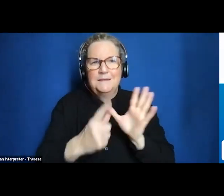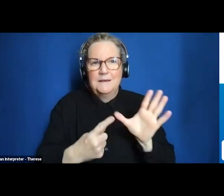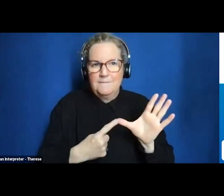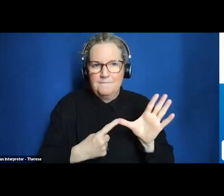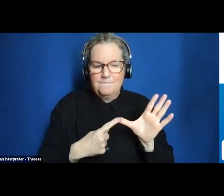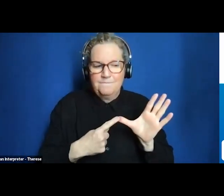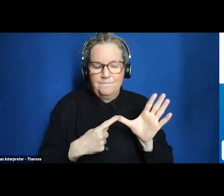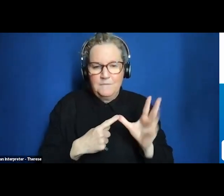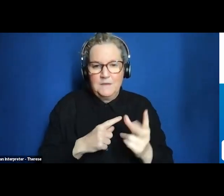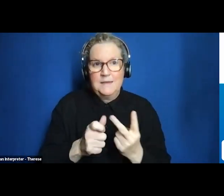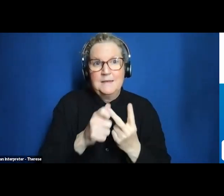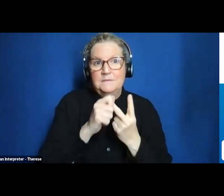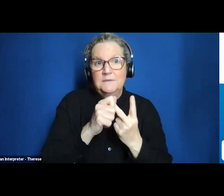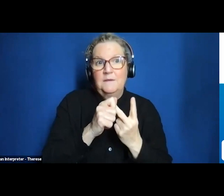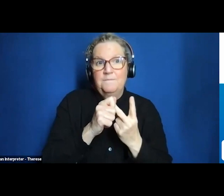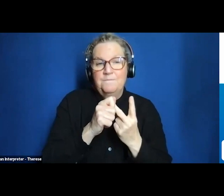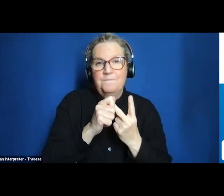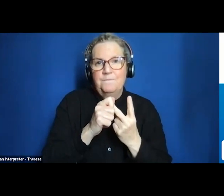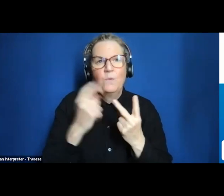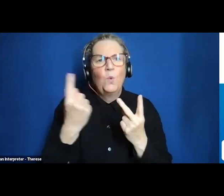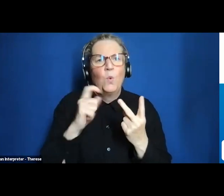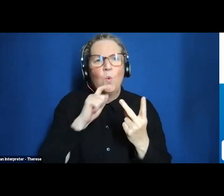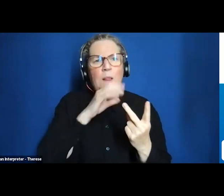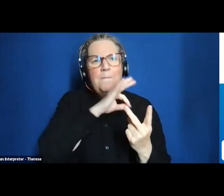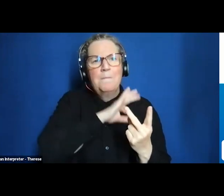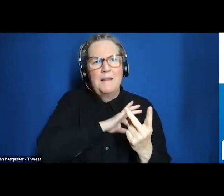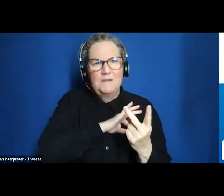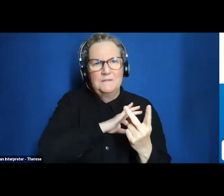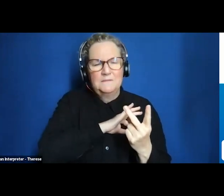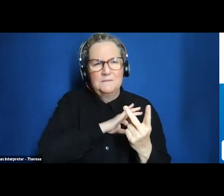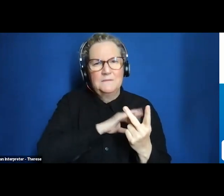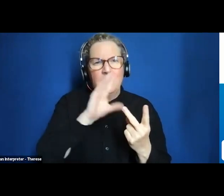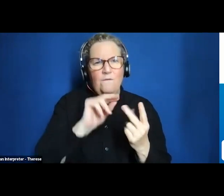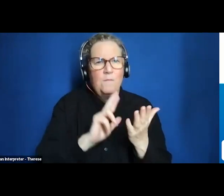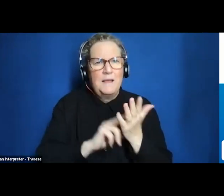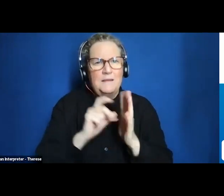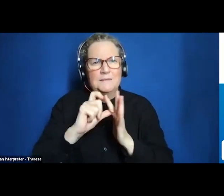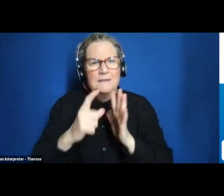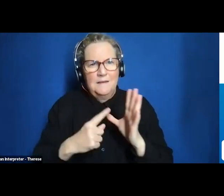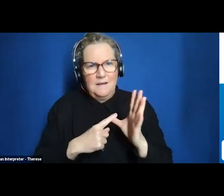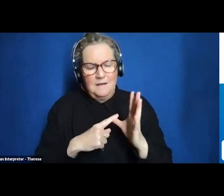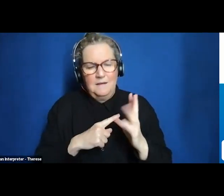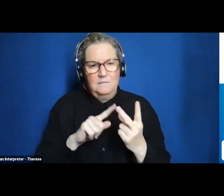The second is who will benefit from the national Disability Data asset.